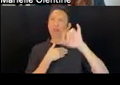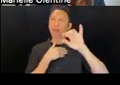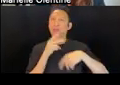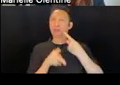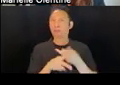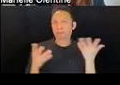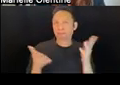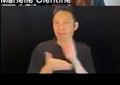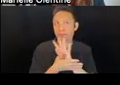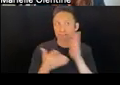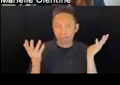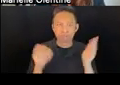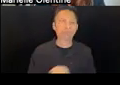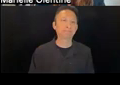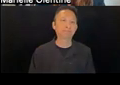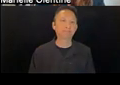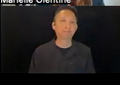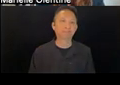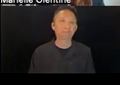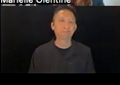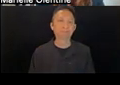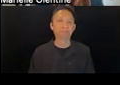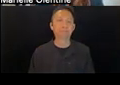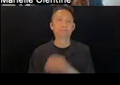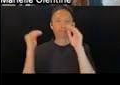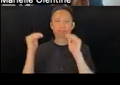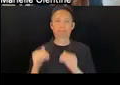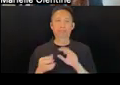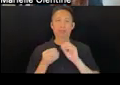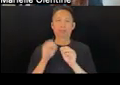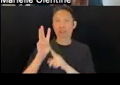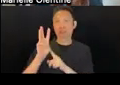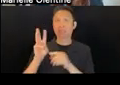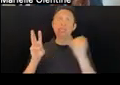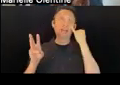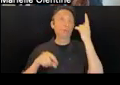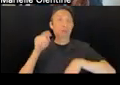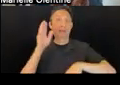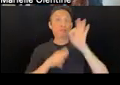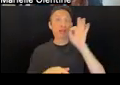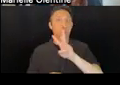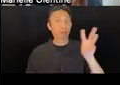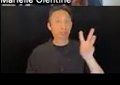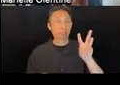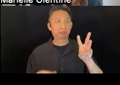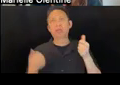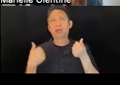If the festival declared it as a world premiere, international premiere in a competition slot, that